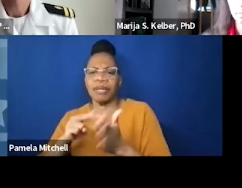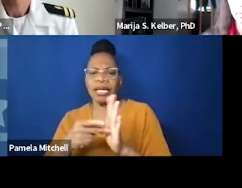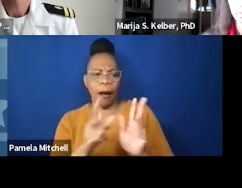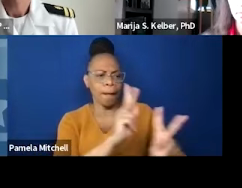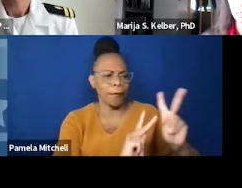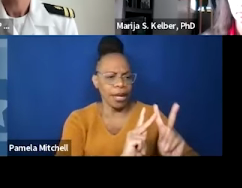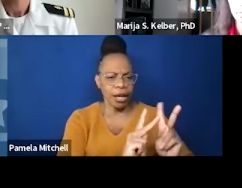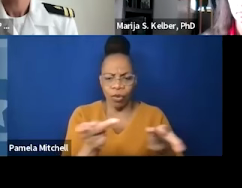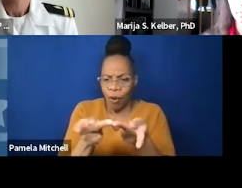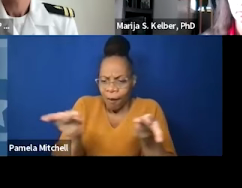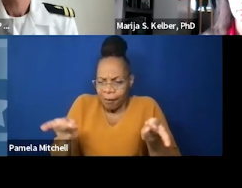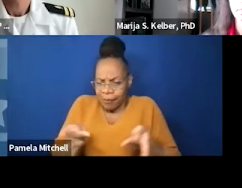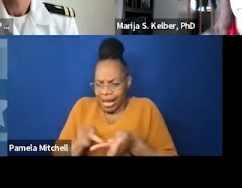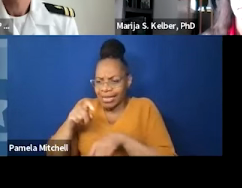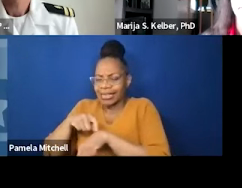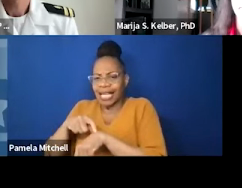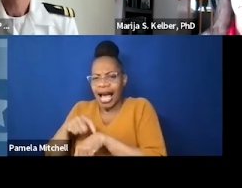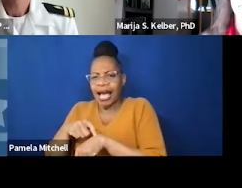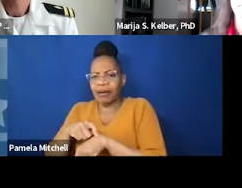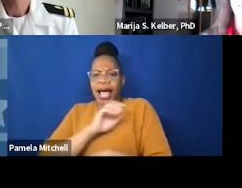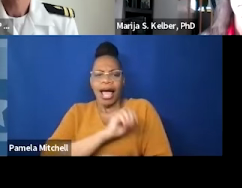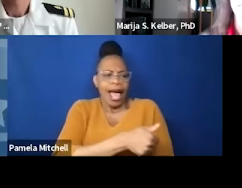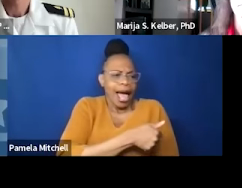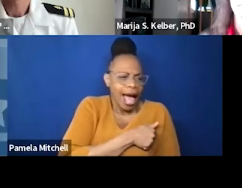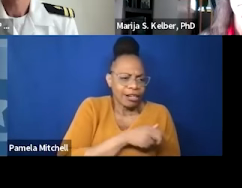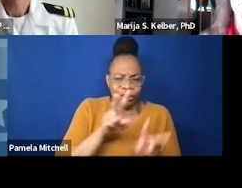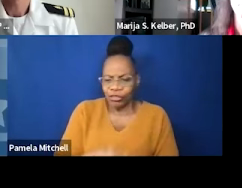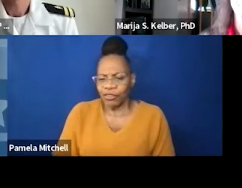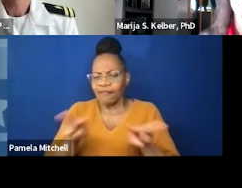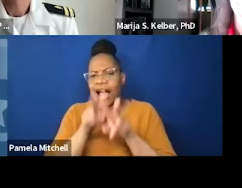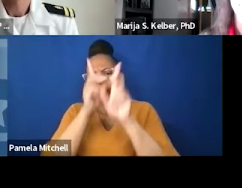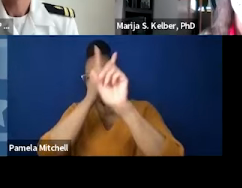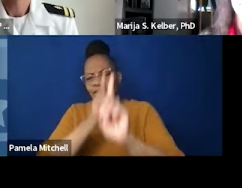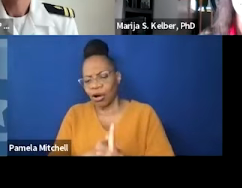or the shared attitudes, values and goals. People who serve in the military